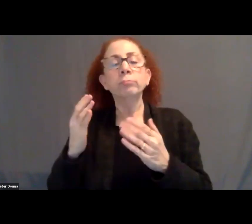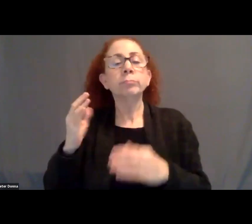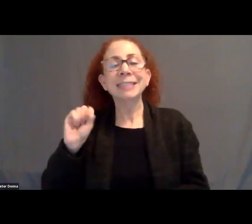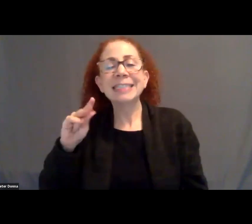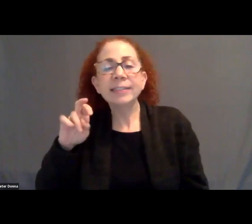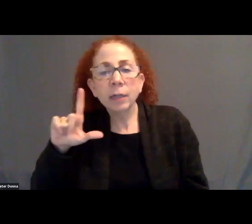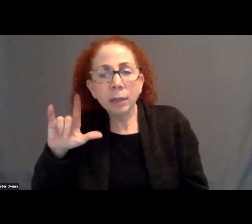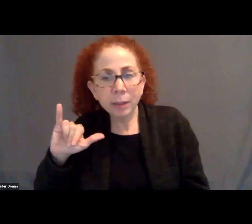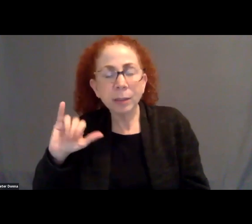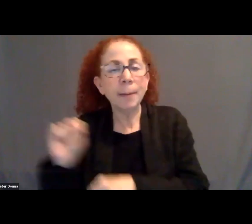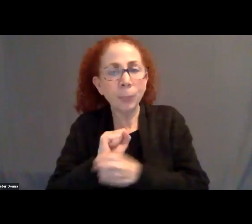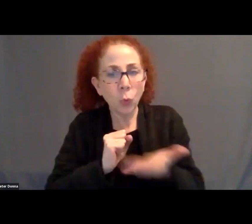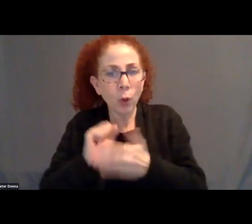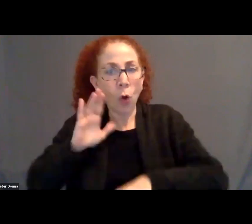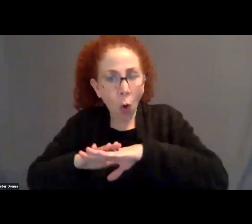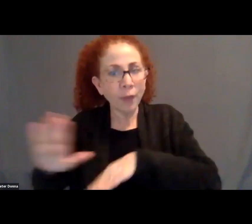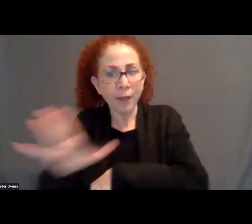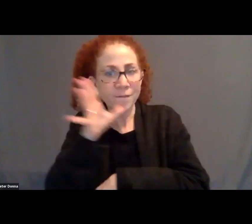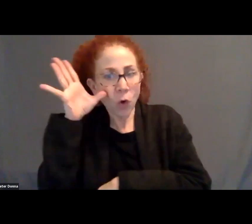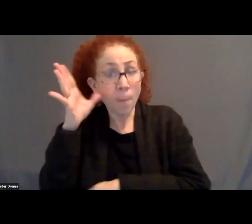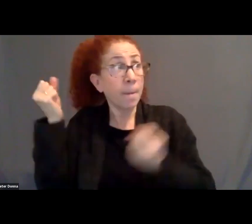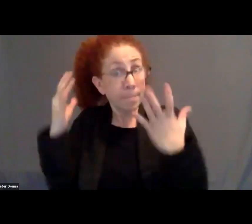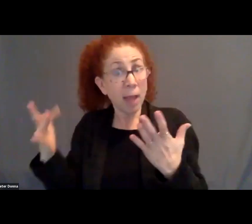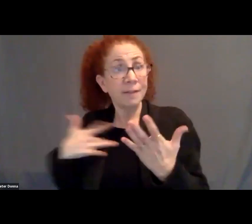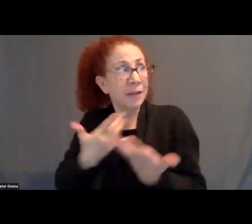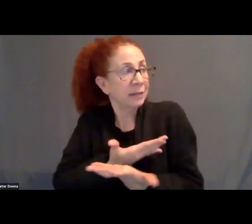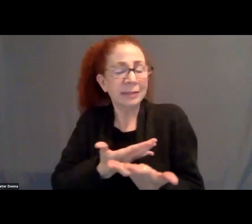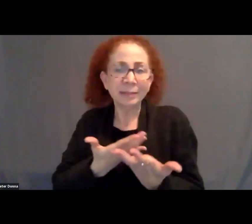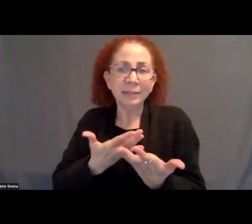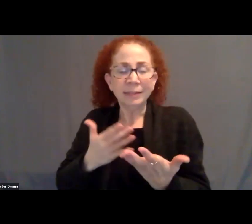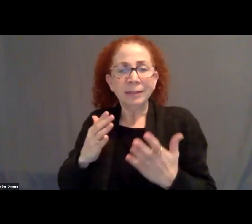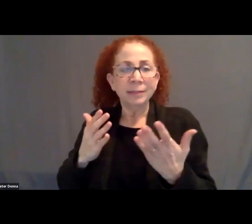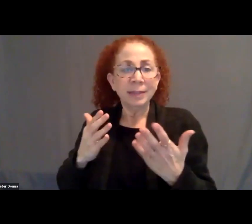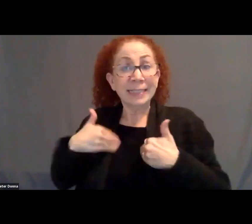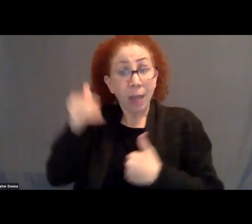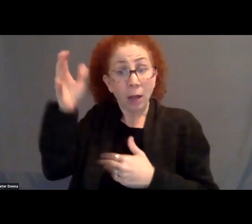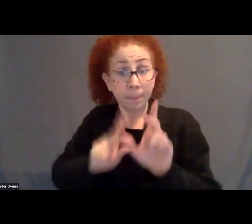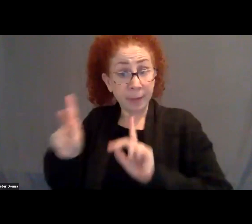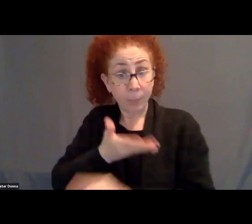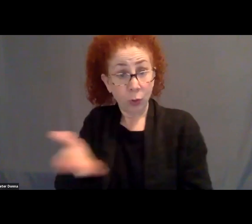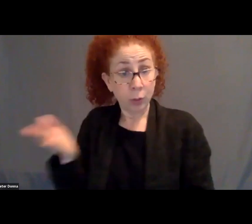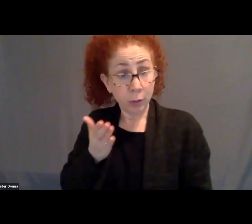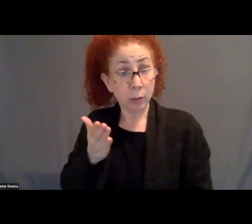Many were compelled by the logic of household economies, in which young people were assigned